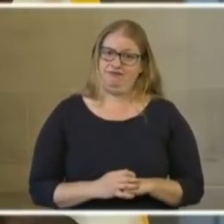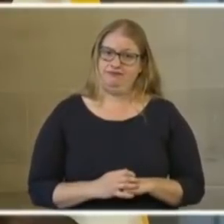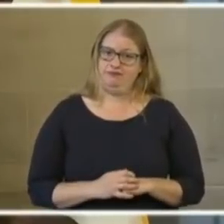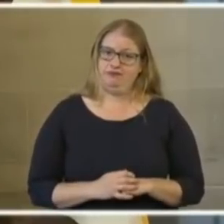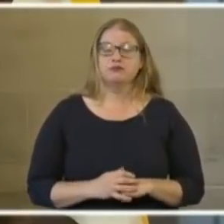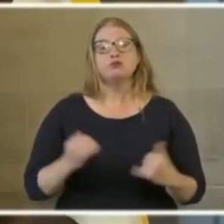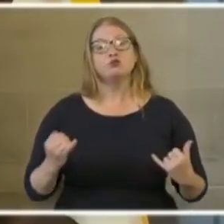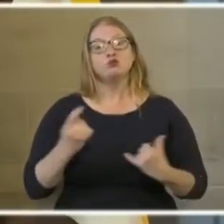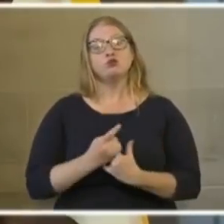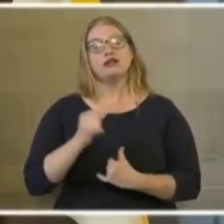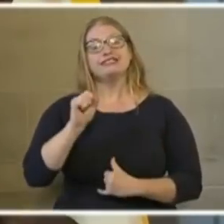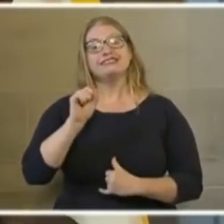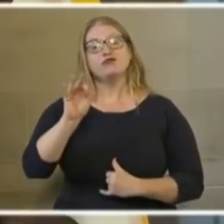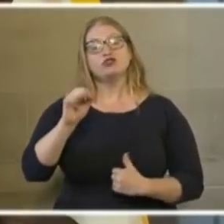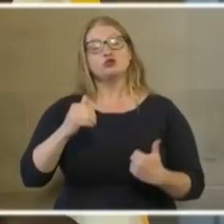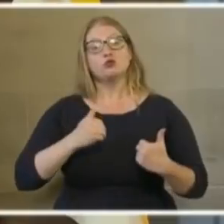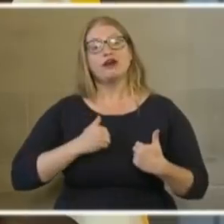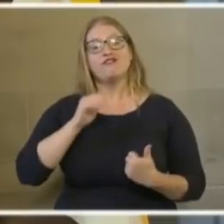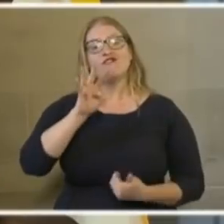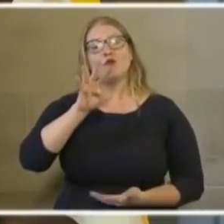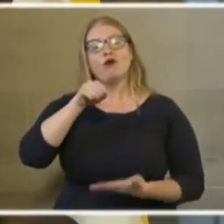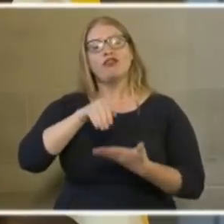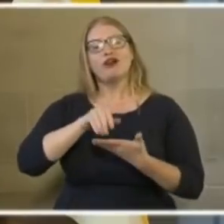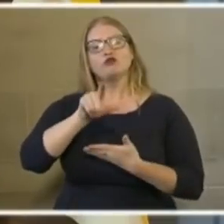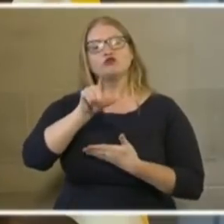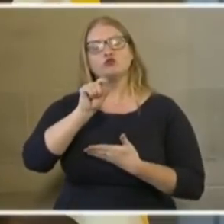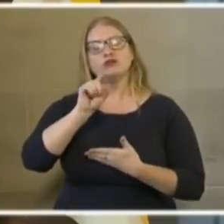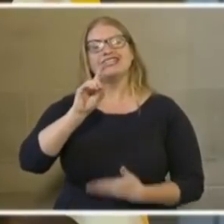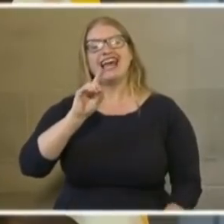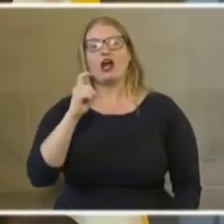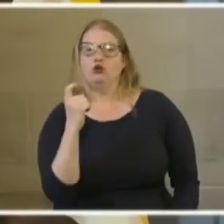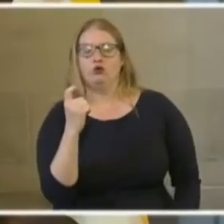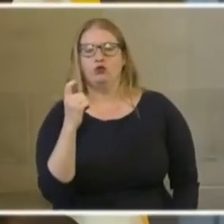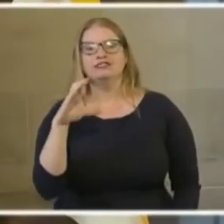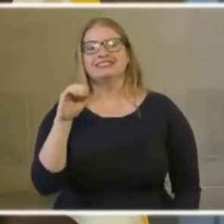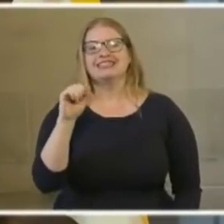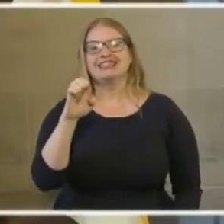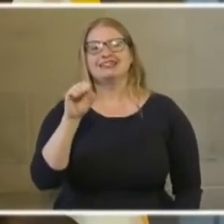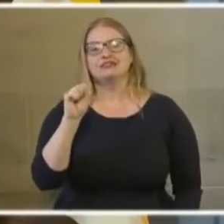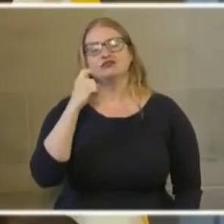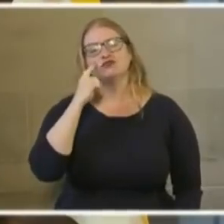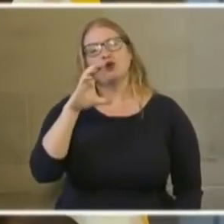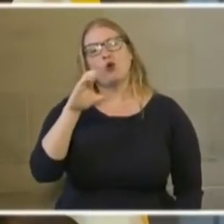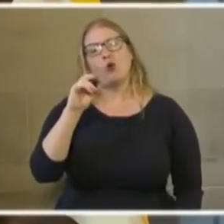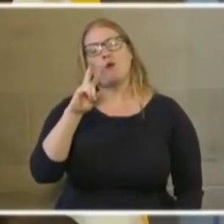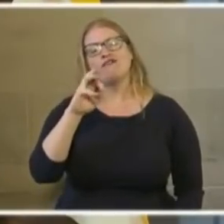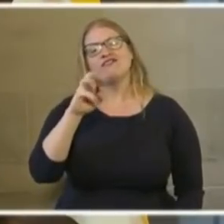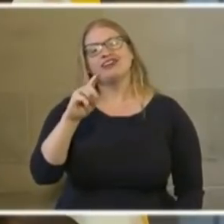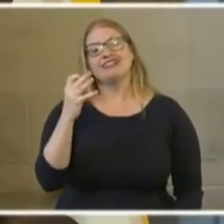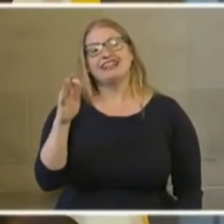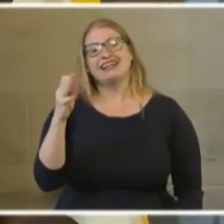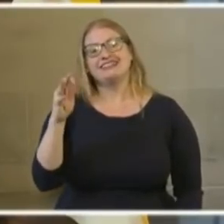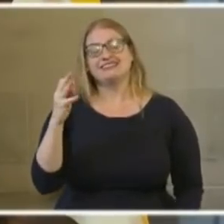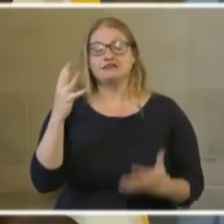THE PANDEMIC. BUT THAT COULD CHANGE AT ANY TIME.